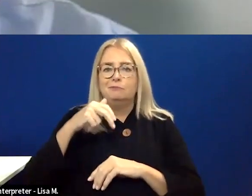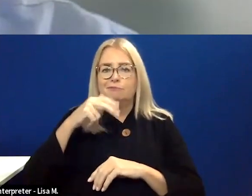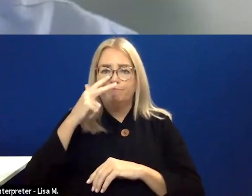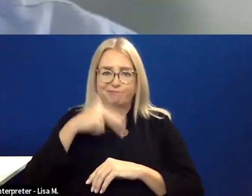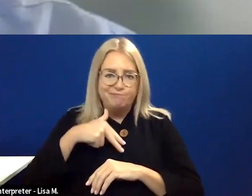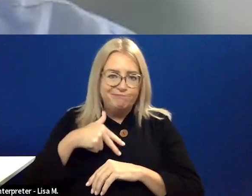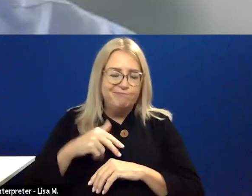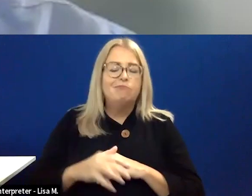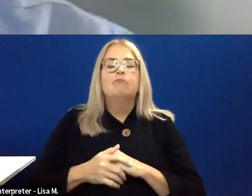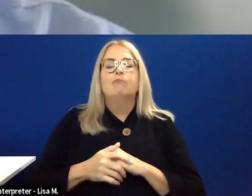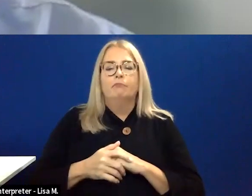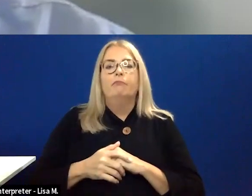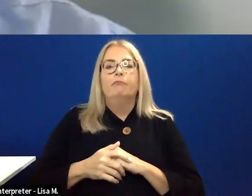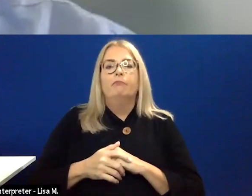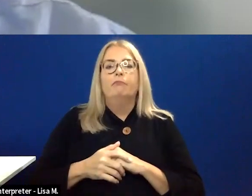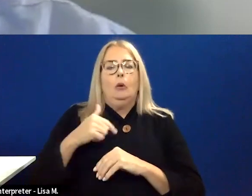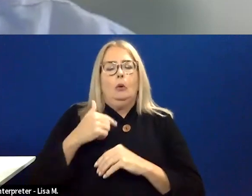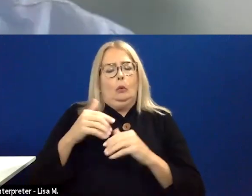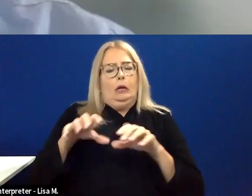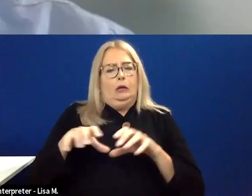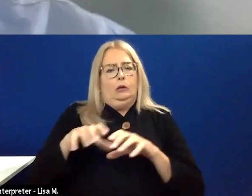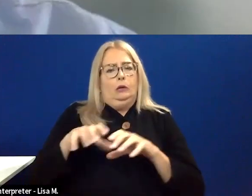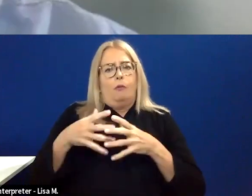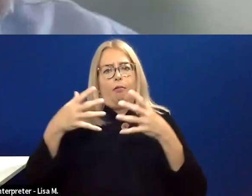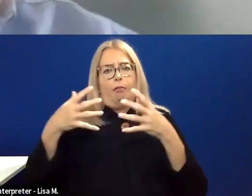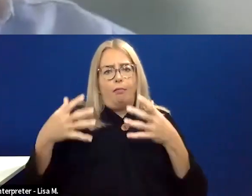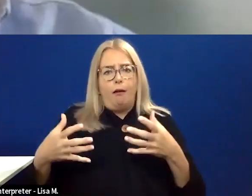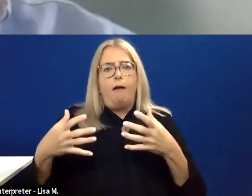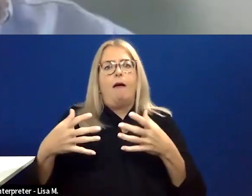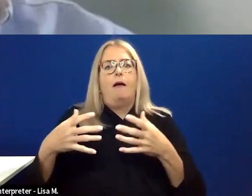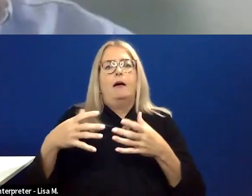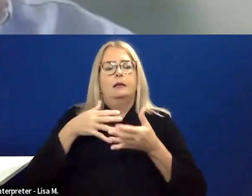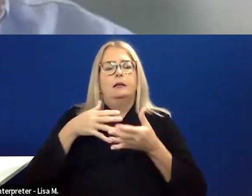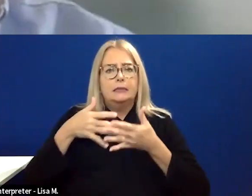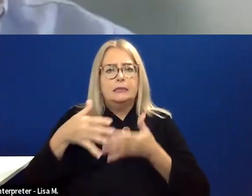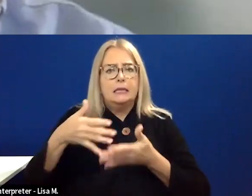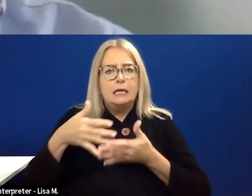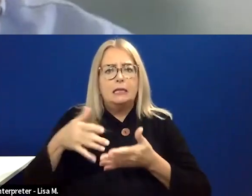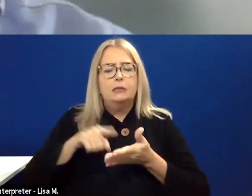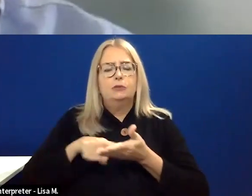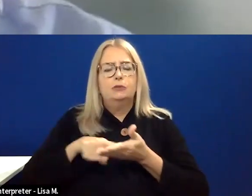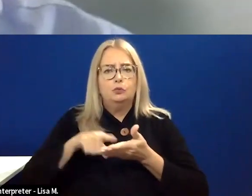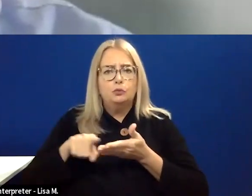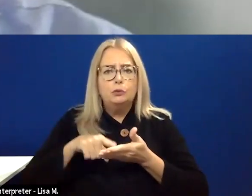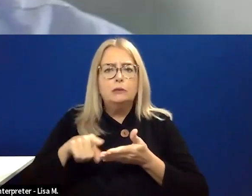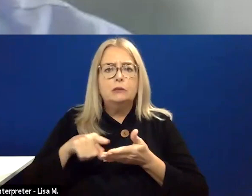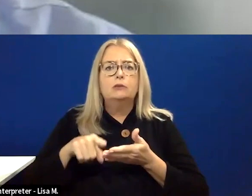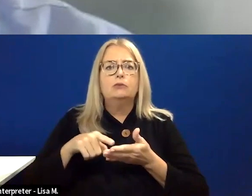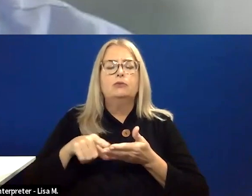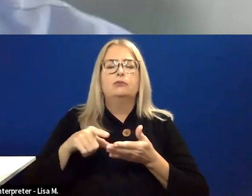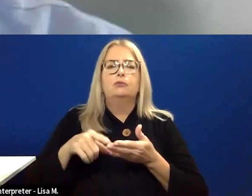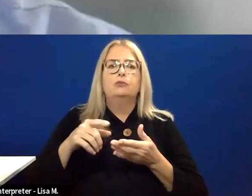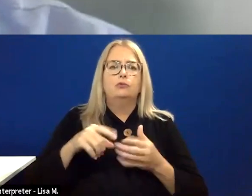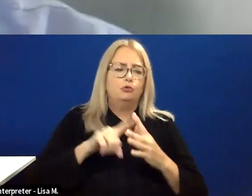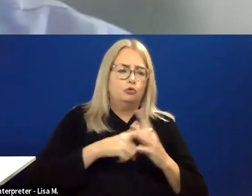longitudinal studies and the kids got older and we turned to look at look at comprehension